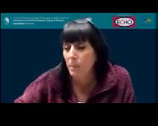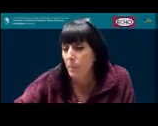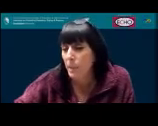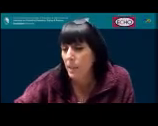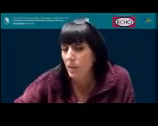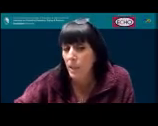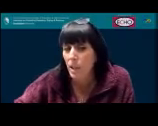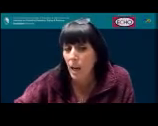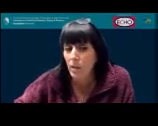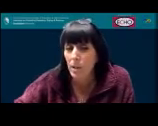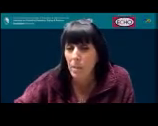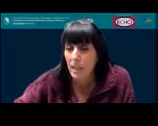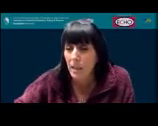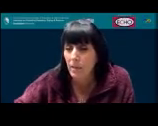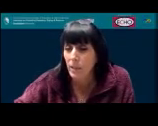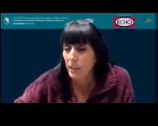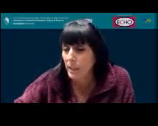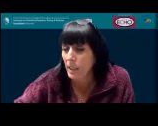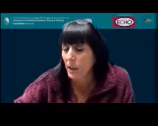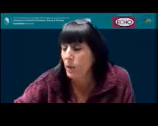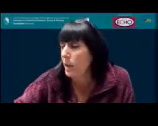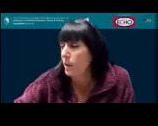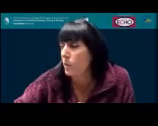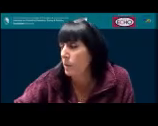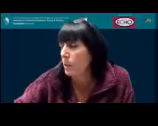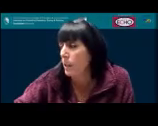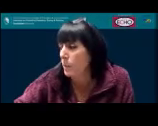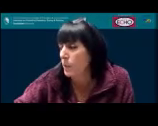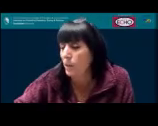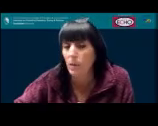please reach out to myself or Leo, and we will help you